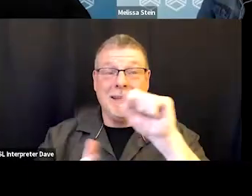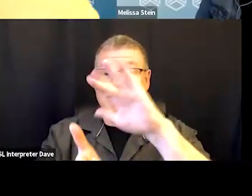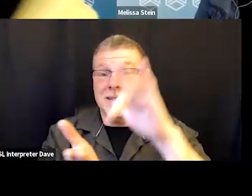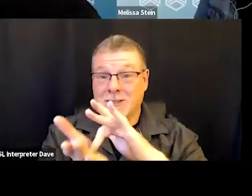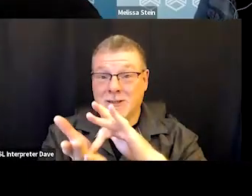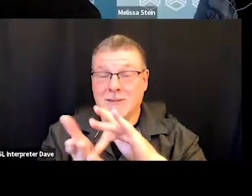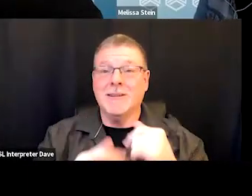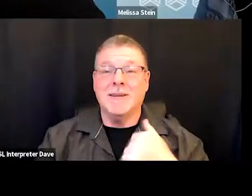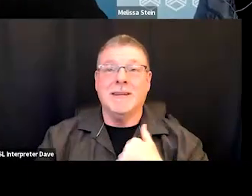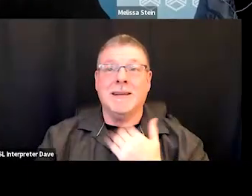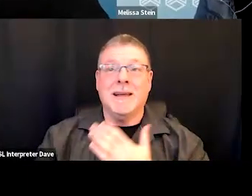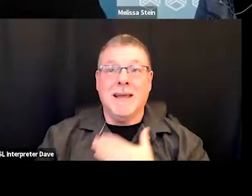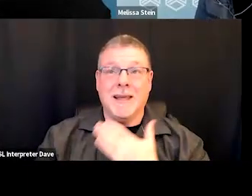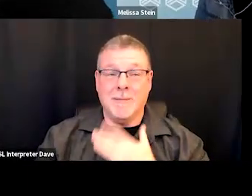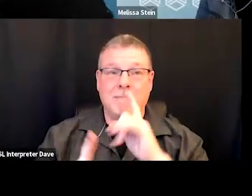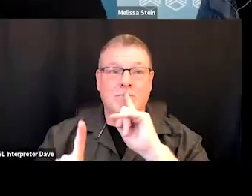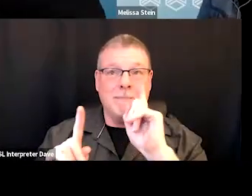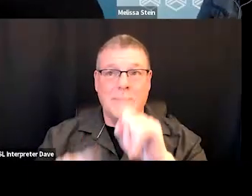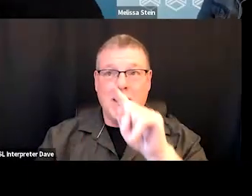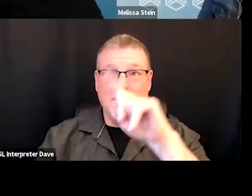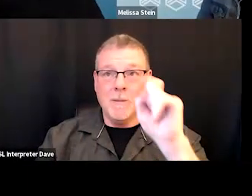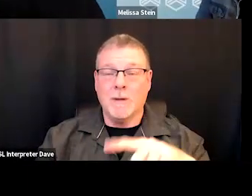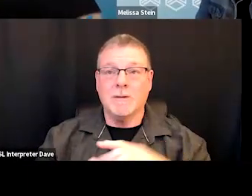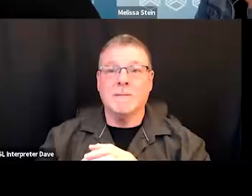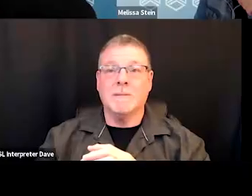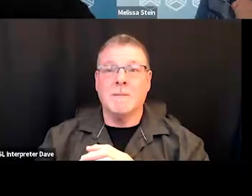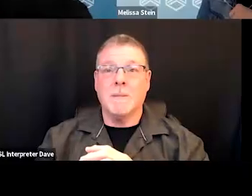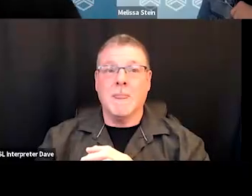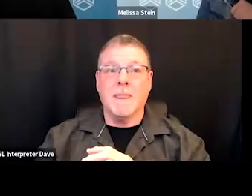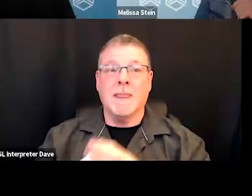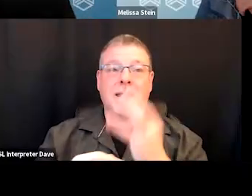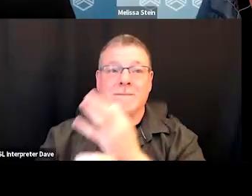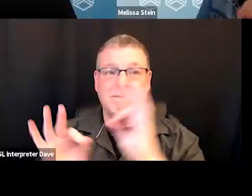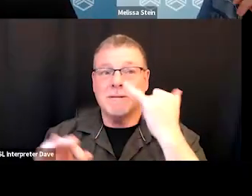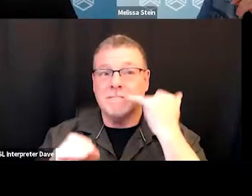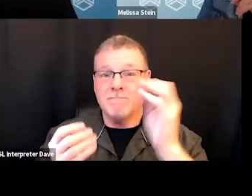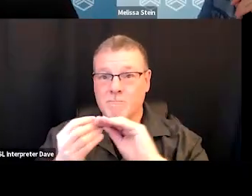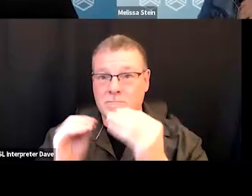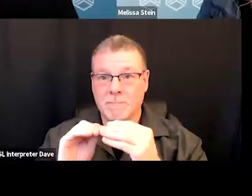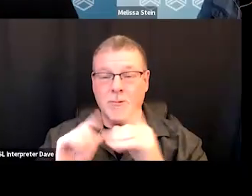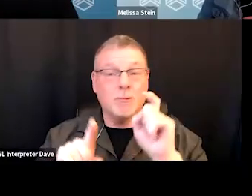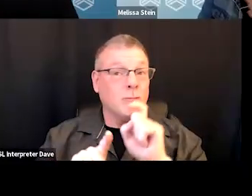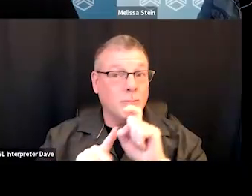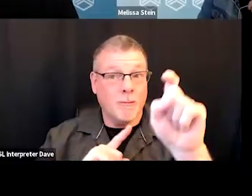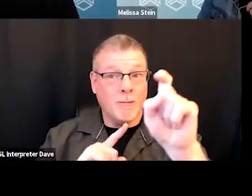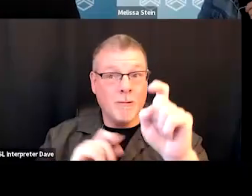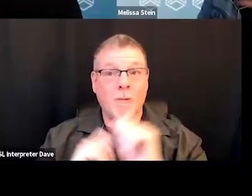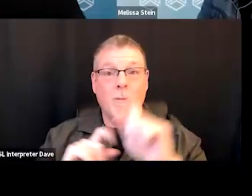We are happy to answer questions. We have a toll-free number here. If you call that number with your question,